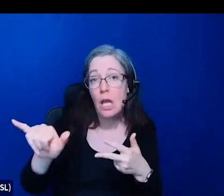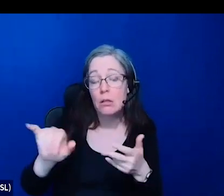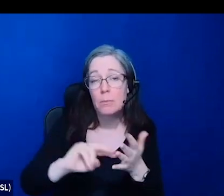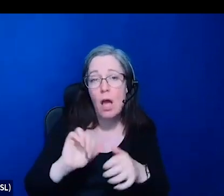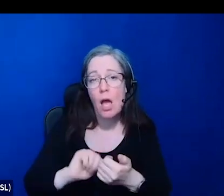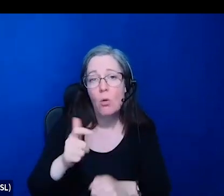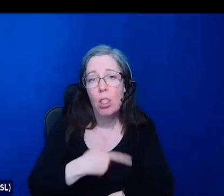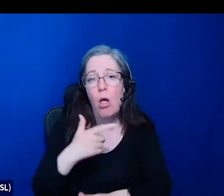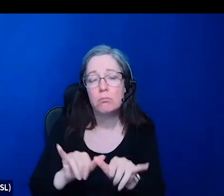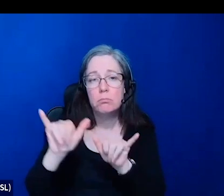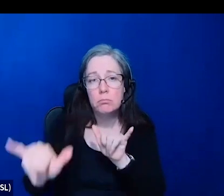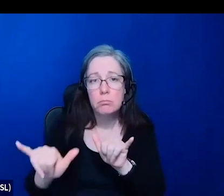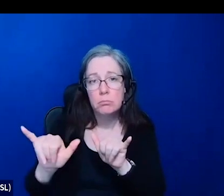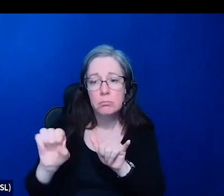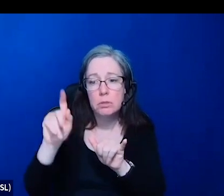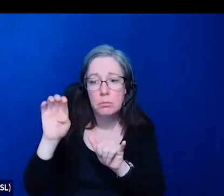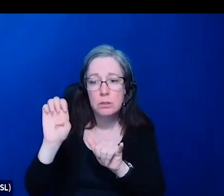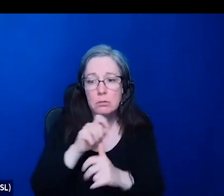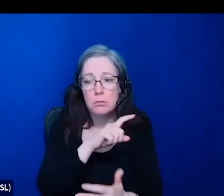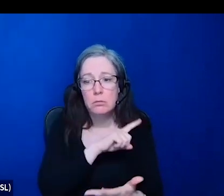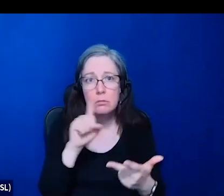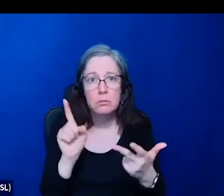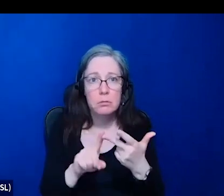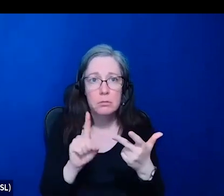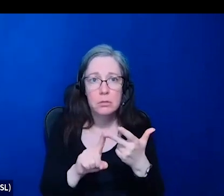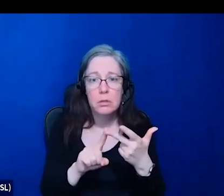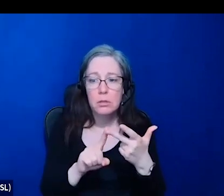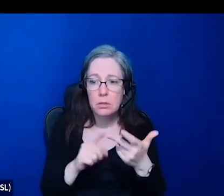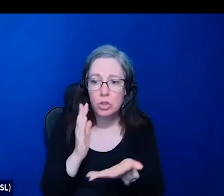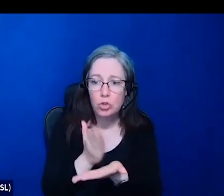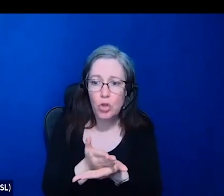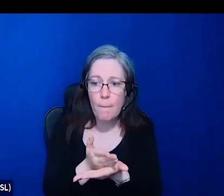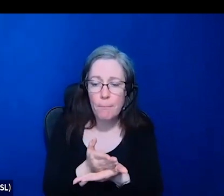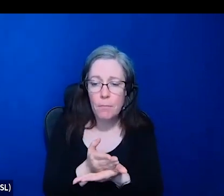The stop, which is off-nominal landings. We'll consider each of these categories